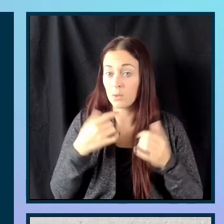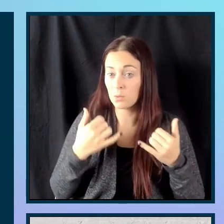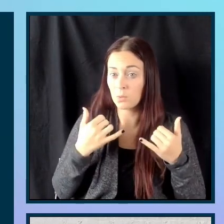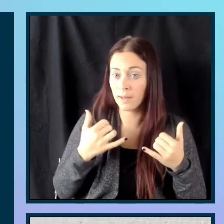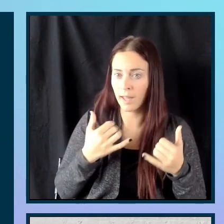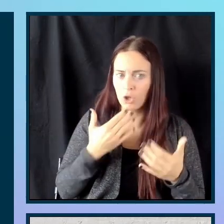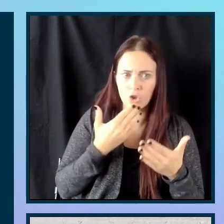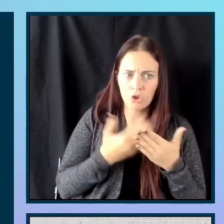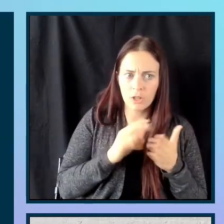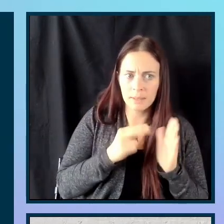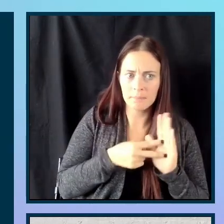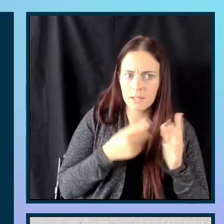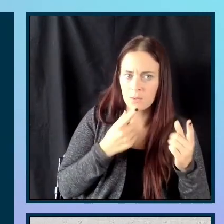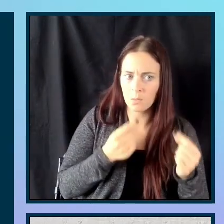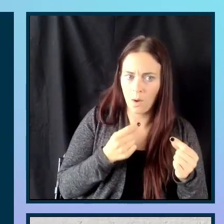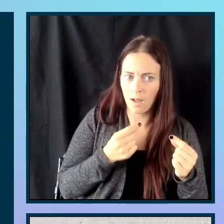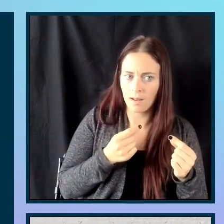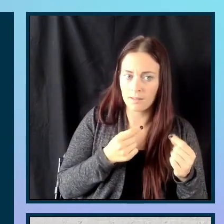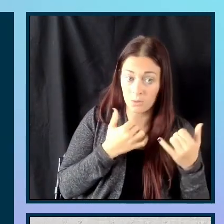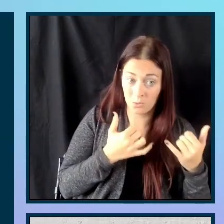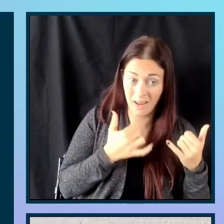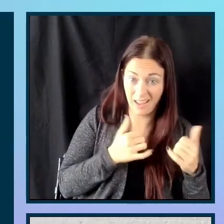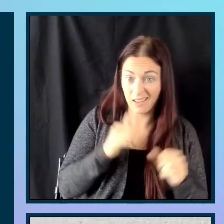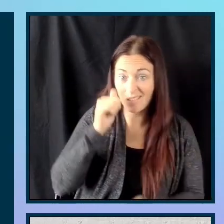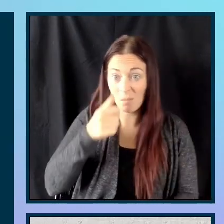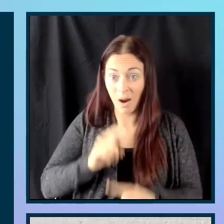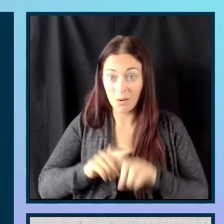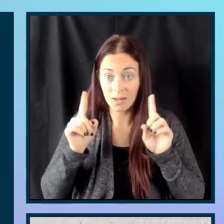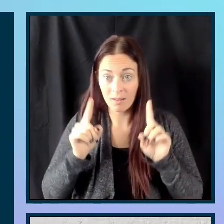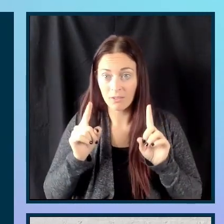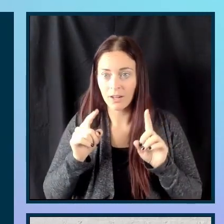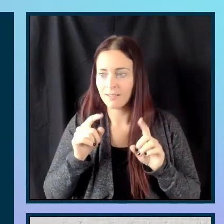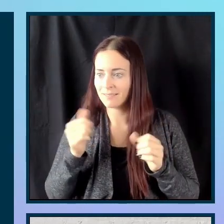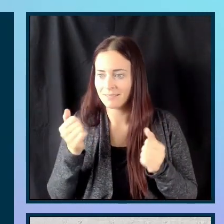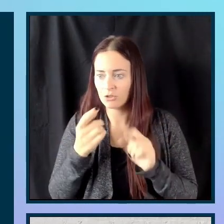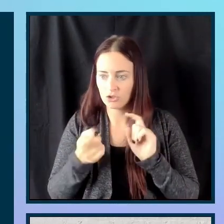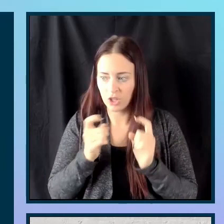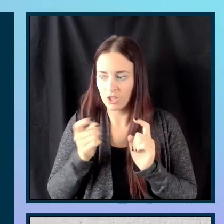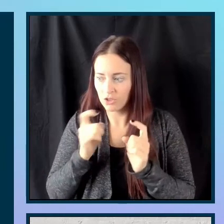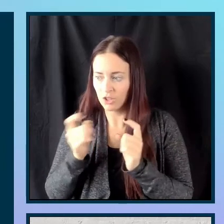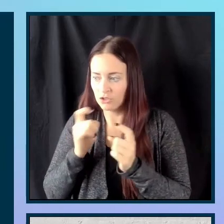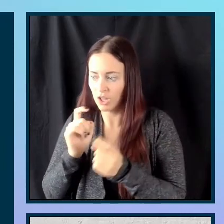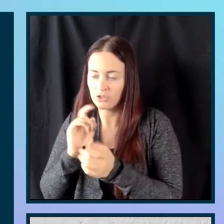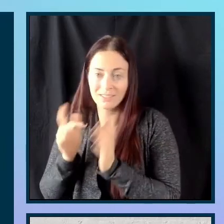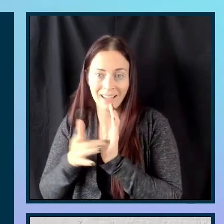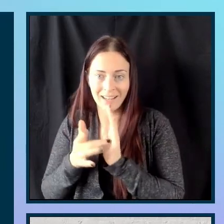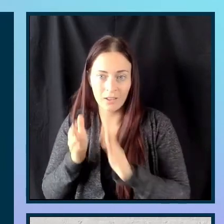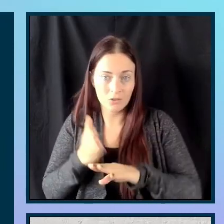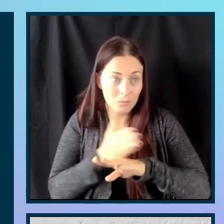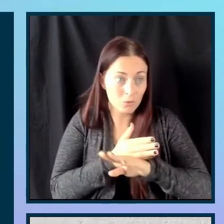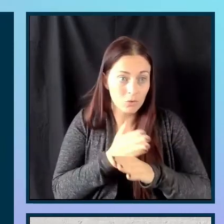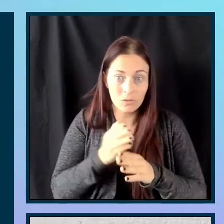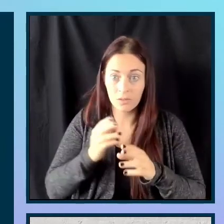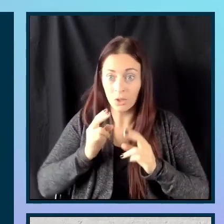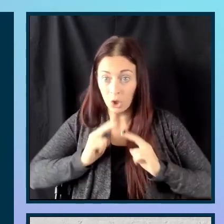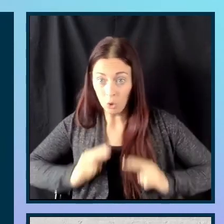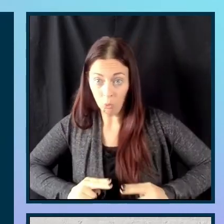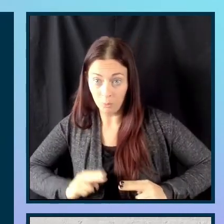because things change, we get better, technology gets better, humans get kinder and so on. So be generous over time